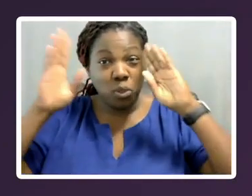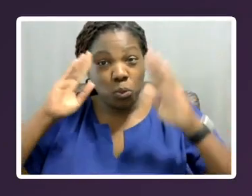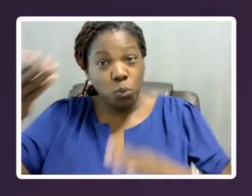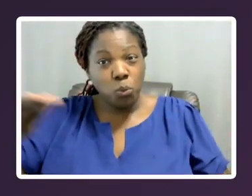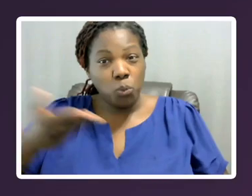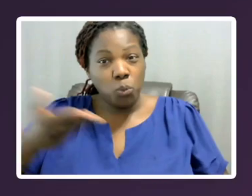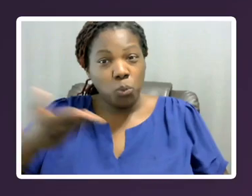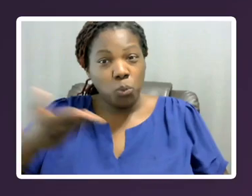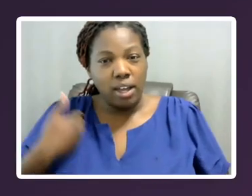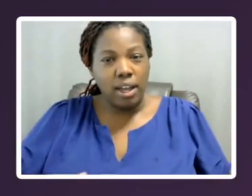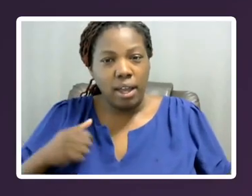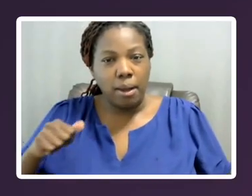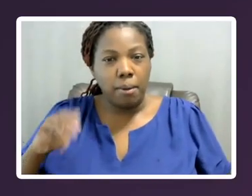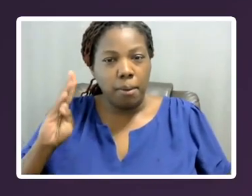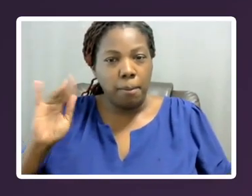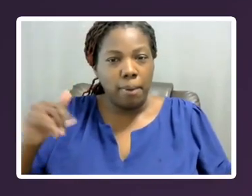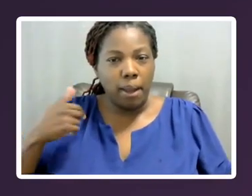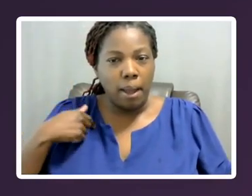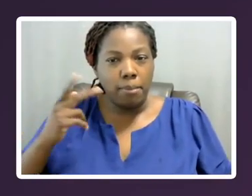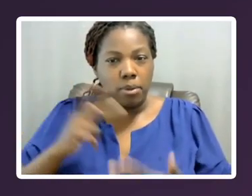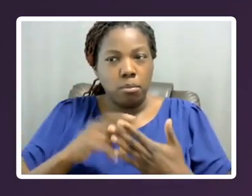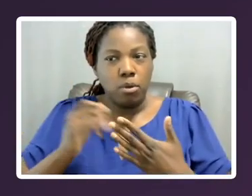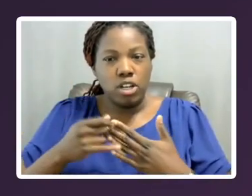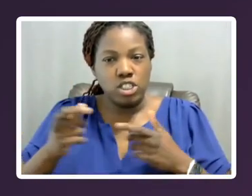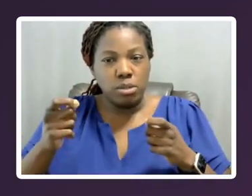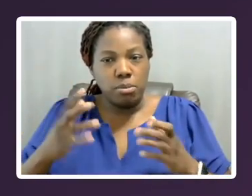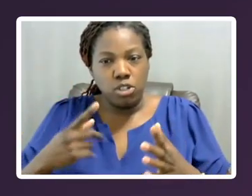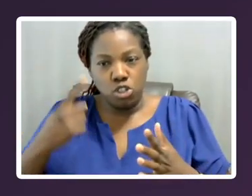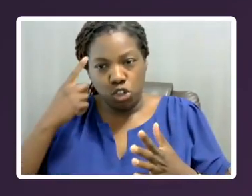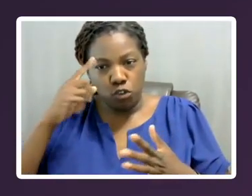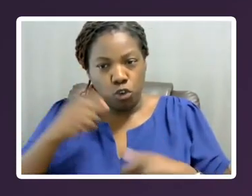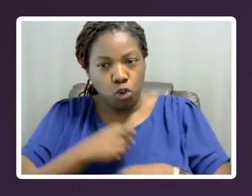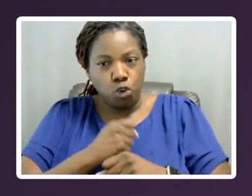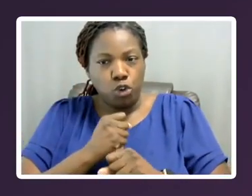the project manager of the Creating Portraits of Community Project. And we are so happy to have you